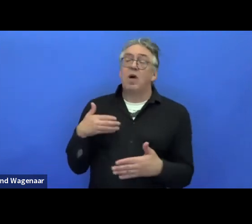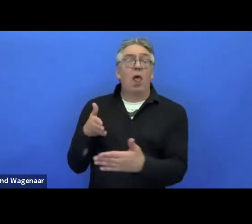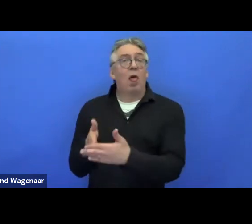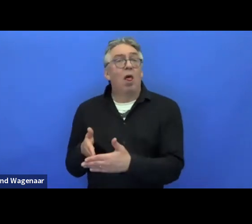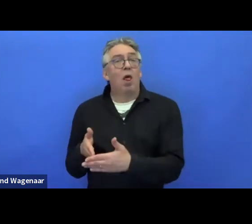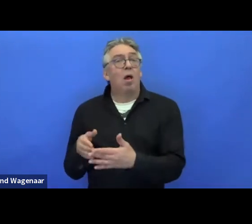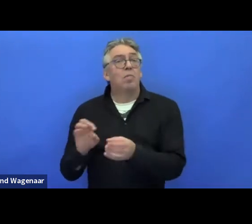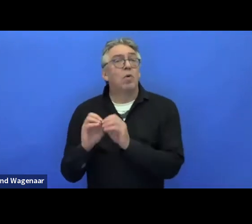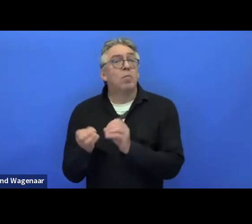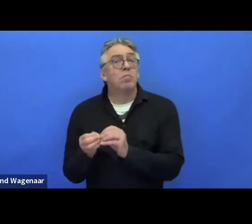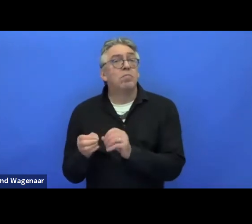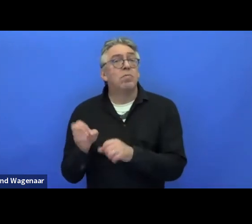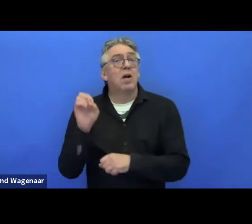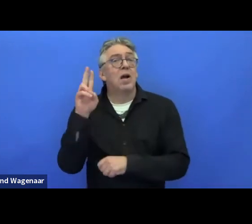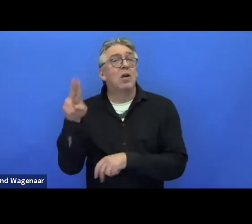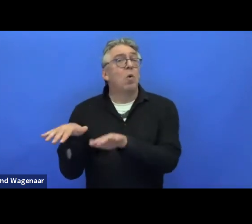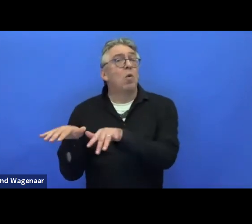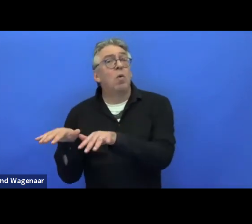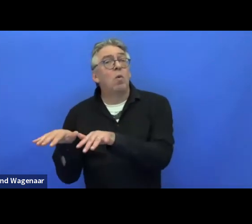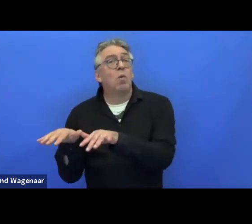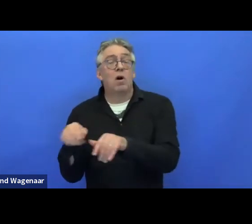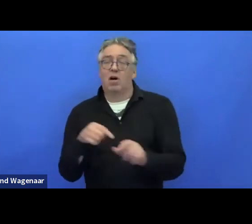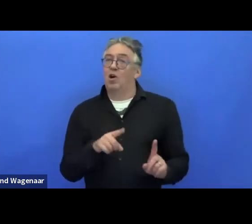you have to first have a contact with this administration